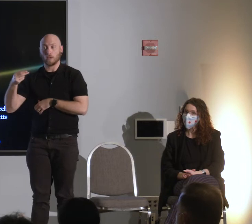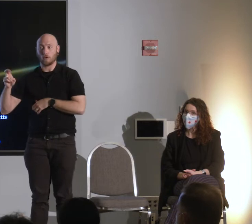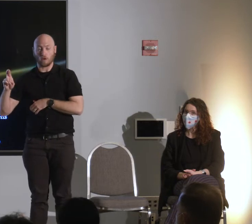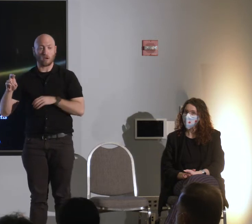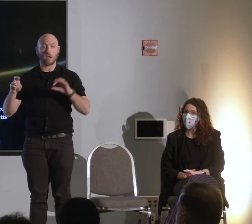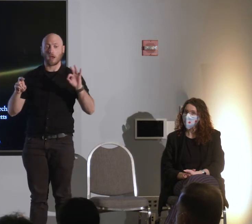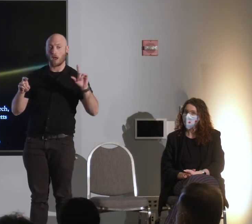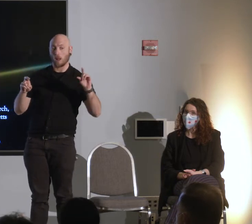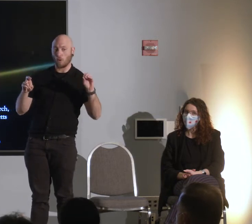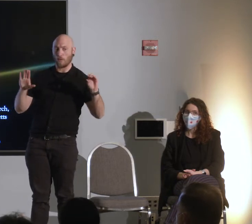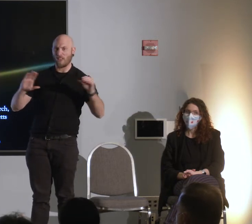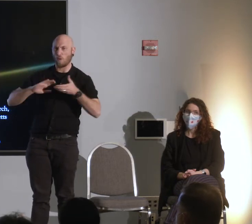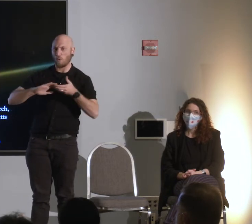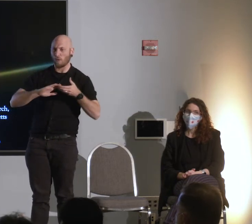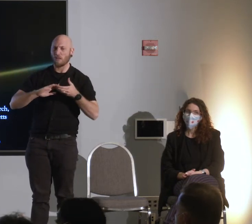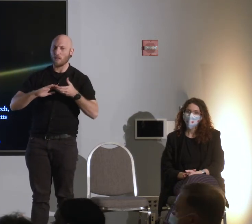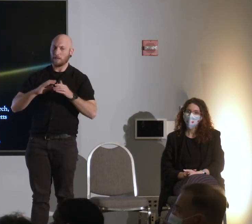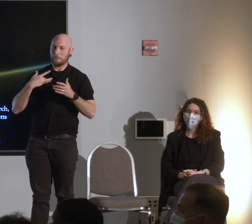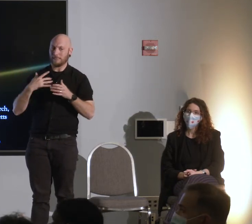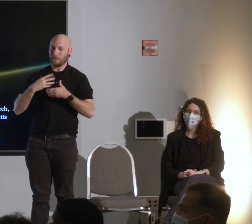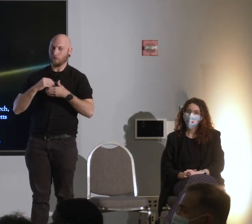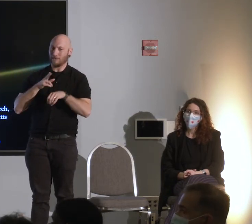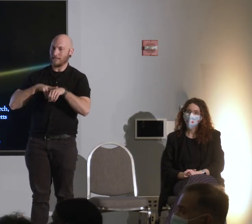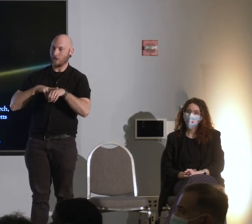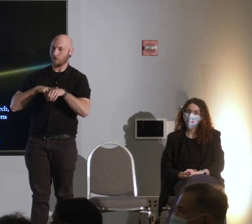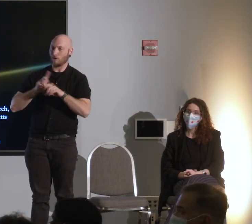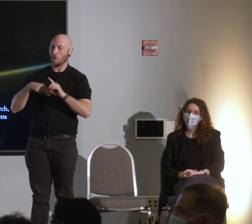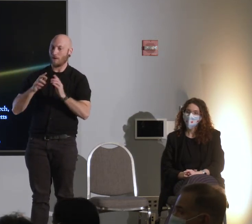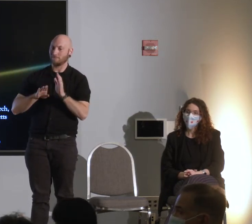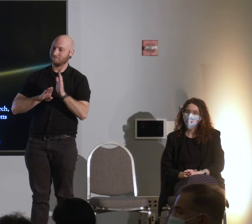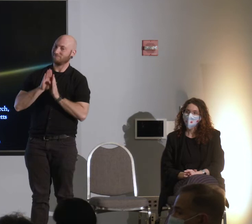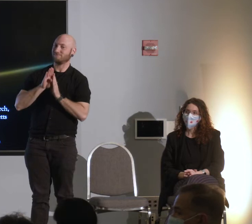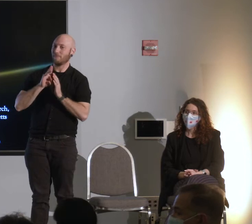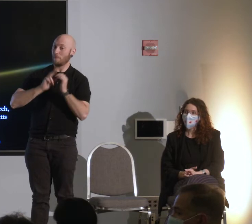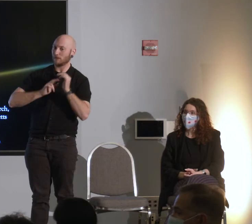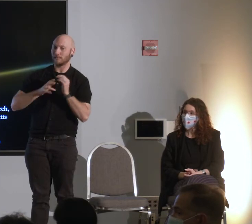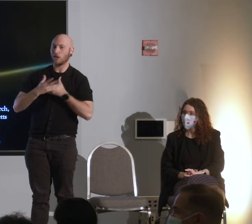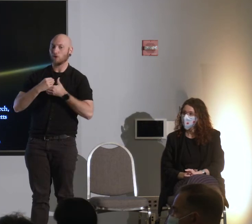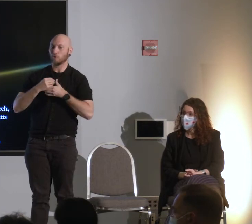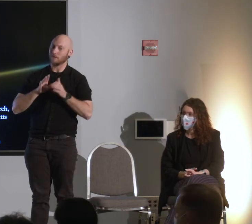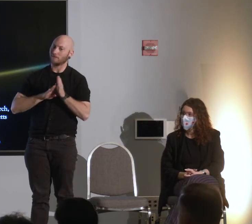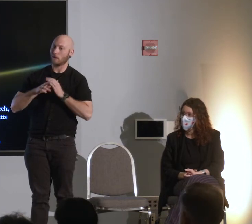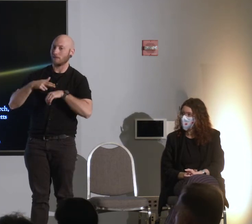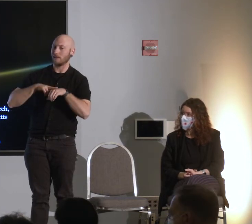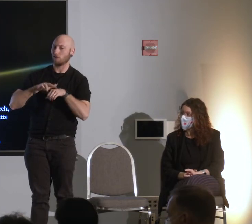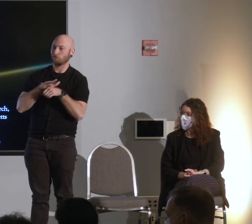way they integrated dulles into a landscape together. It's also notable that when Frank Lloyd Wright designed